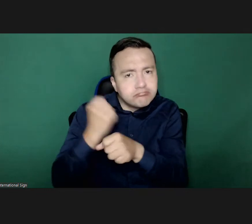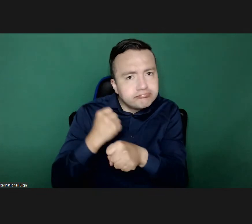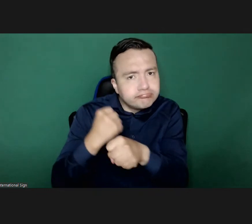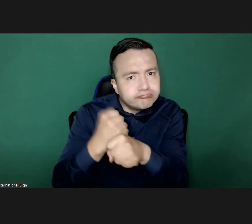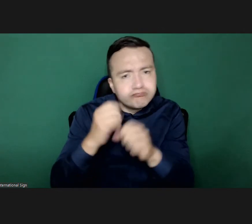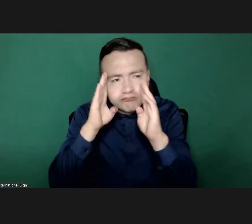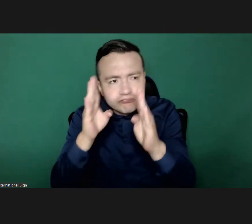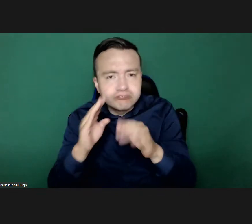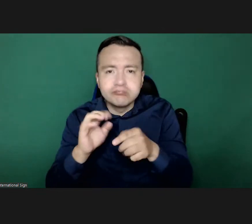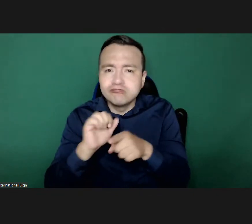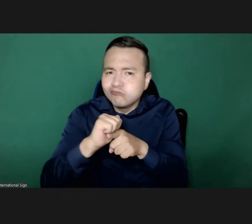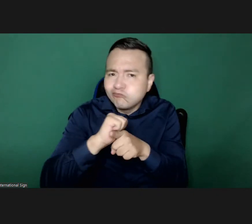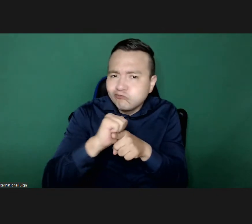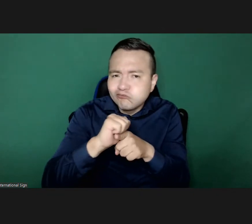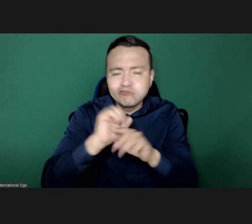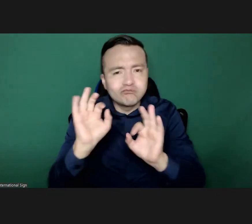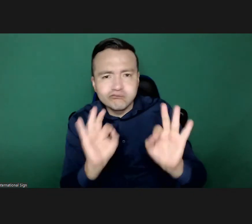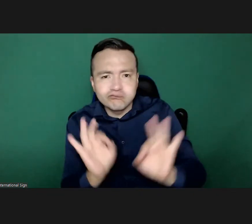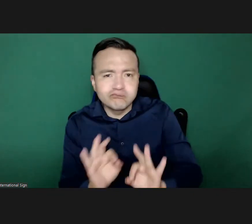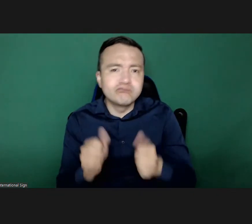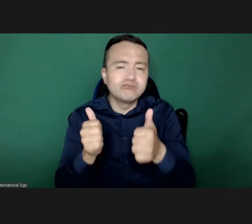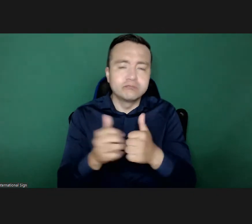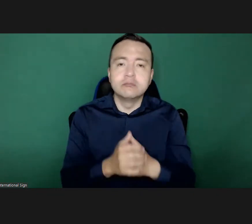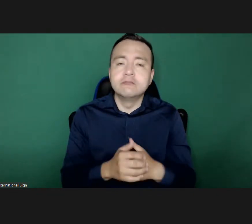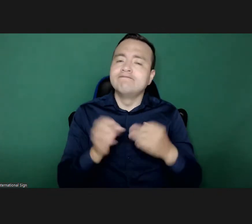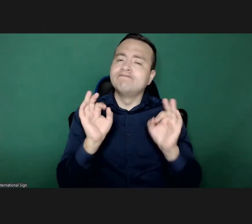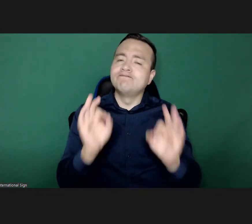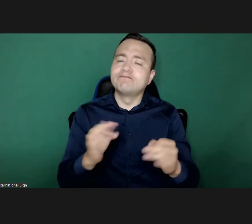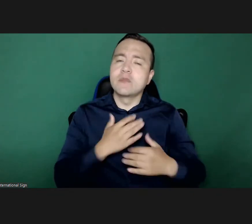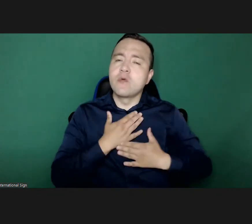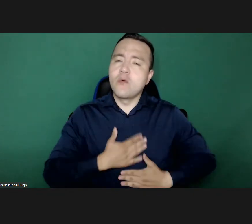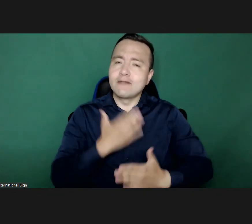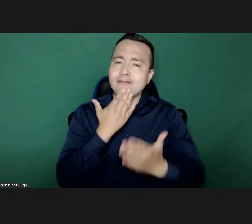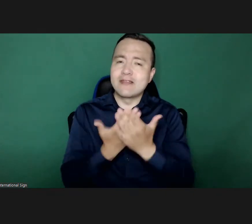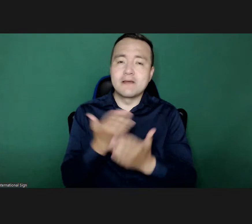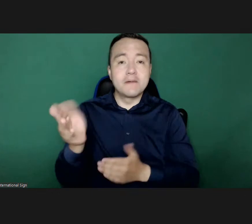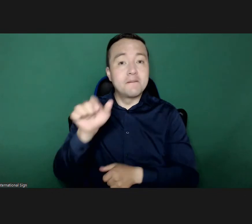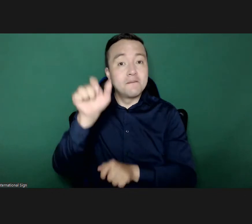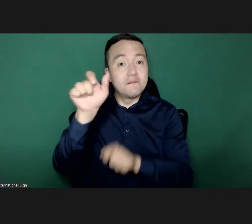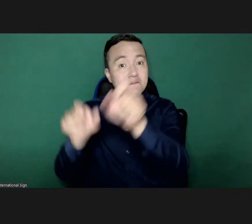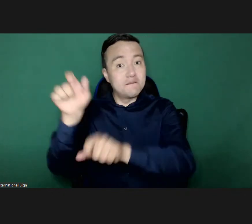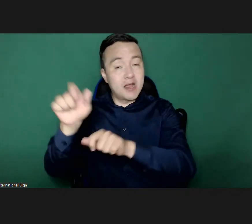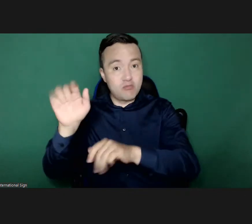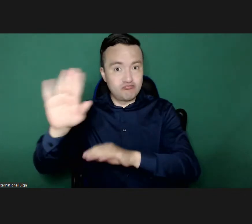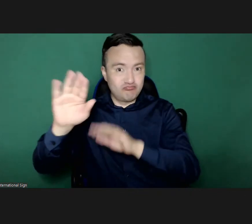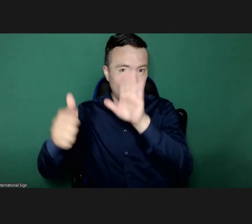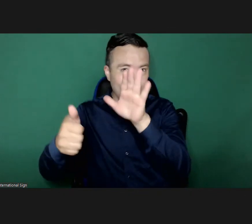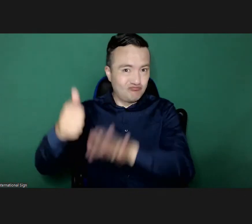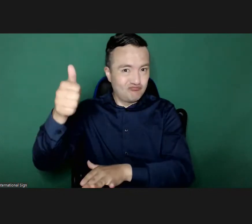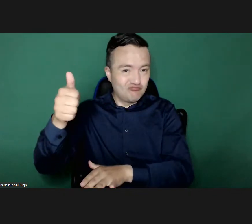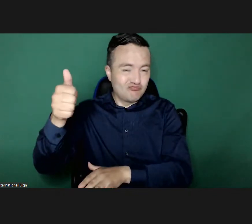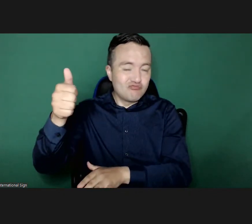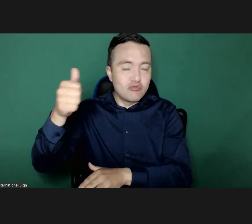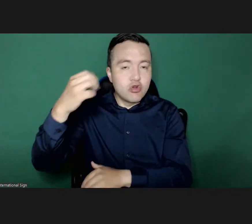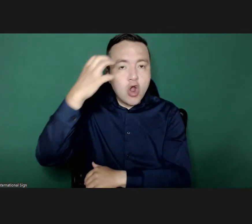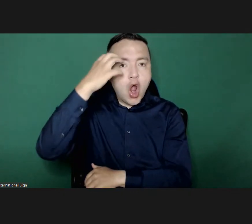throughout the region who are working under extreme pressure to provide the necessary conditions and services to support